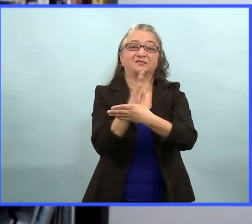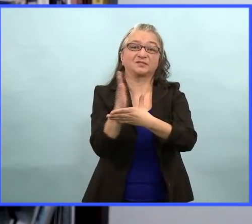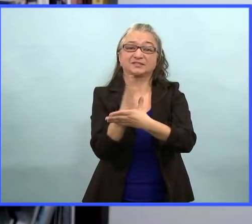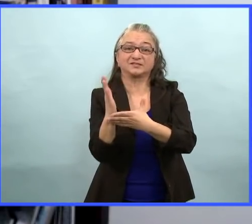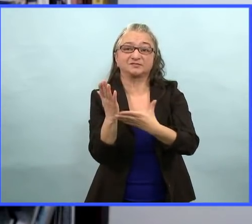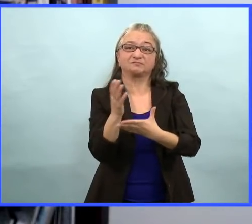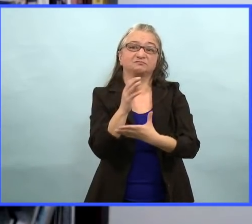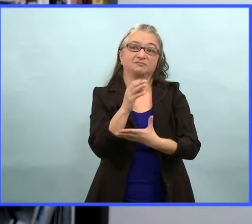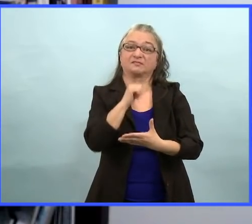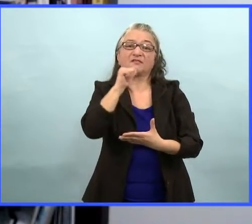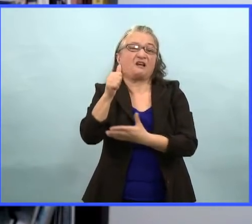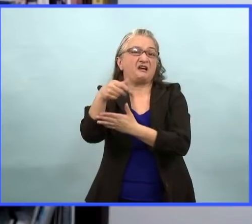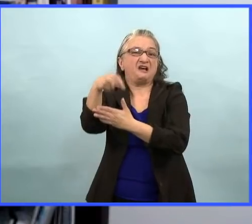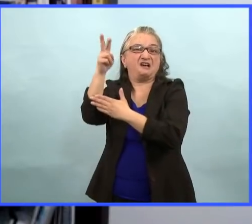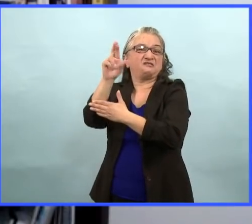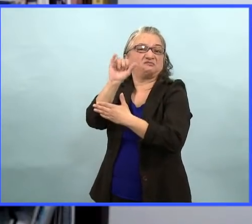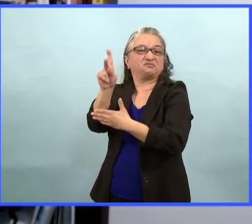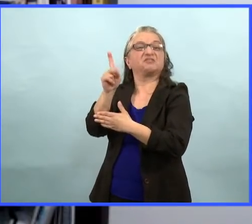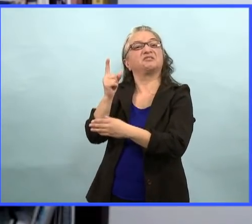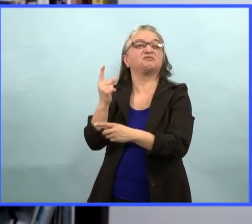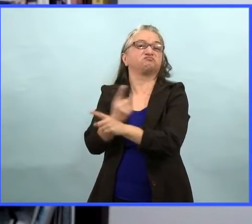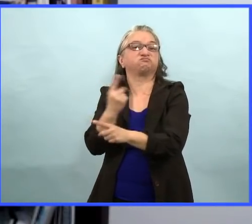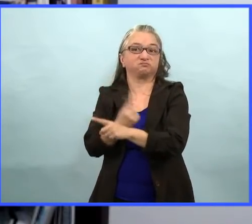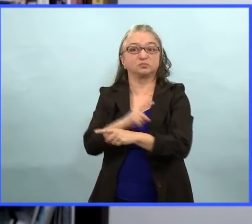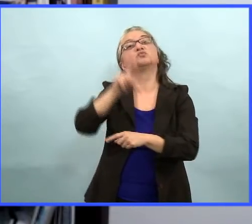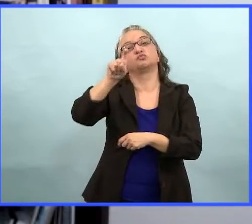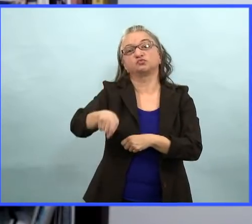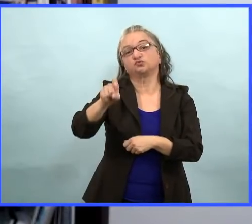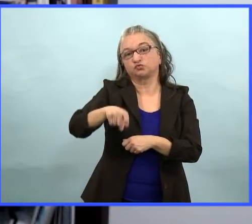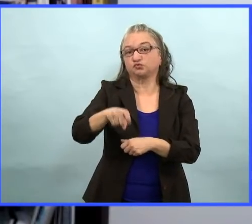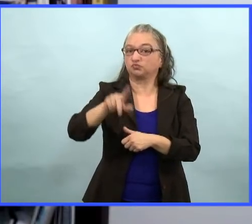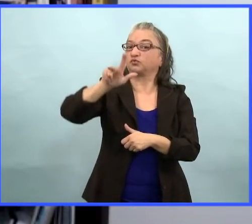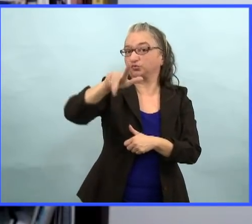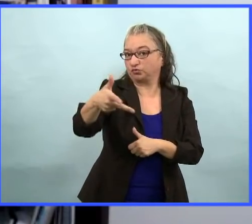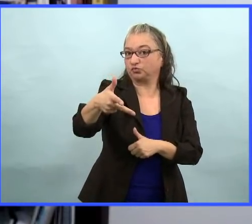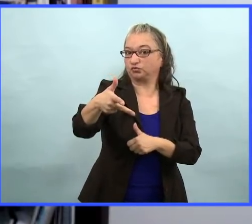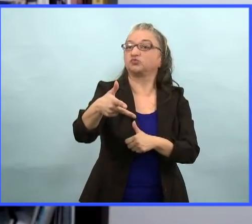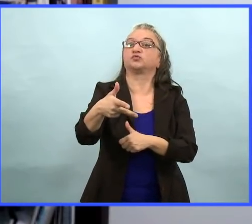with a fourth booster dose six months after they complete their primary series